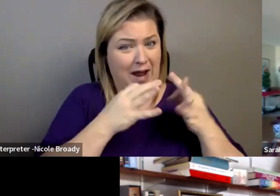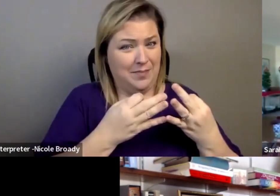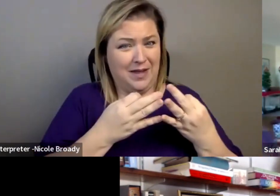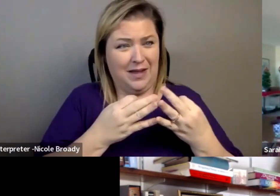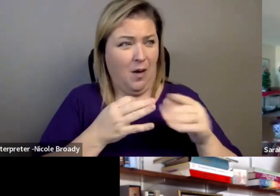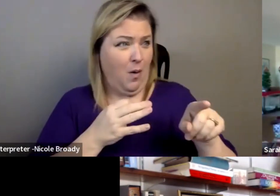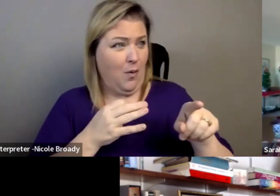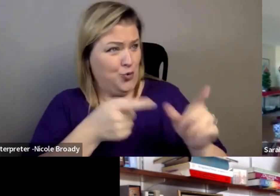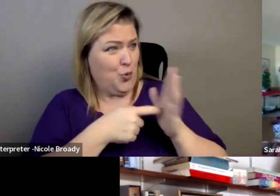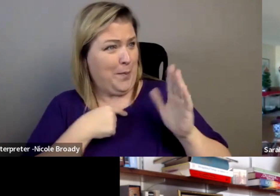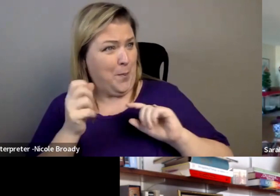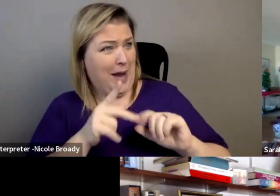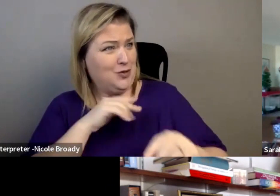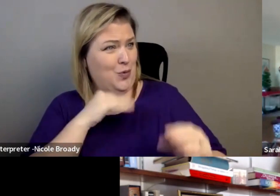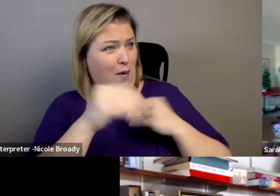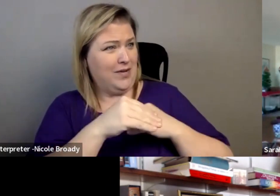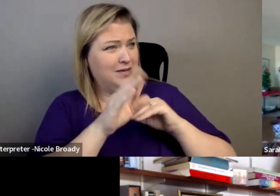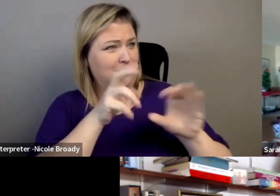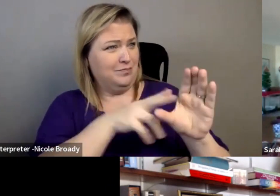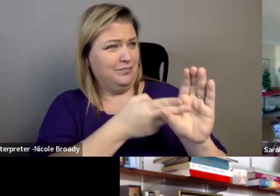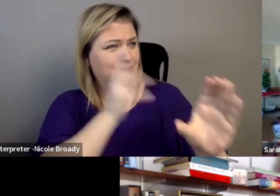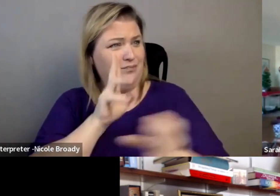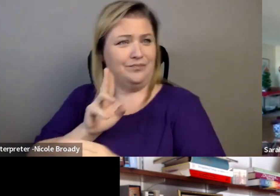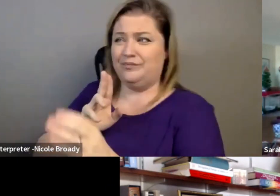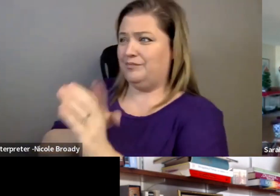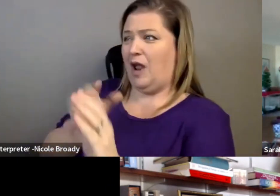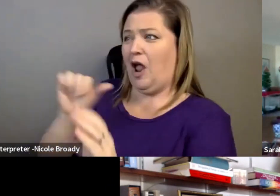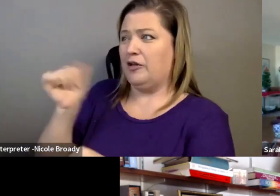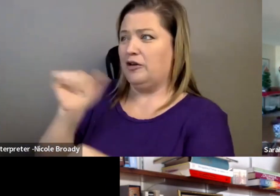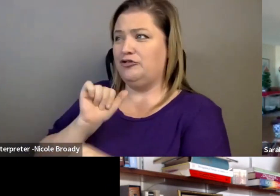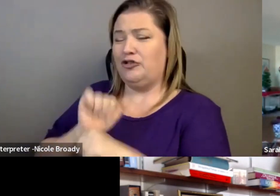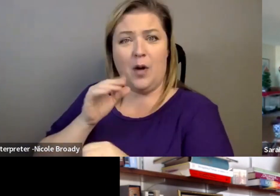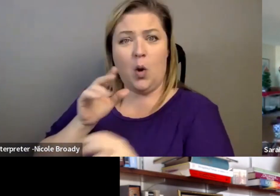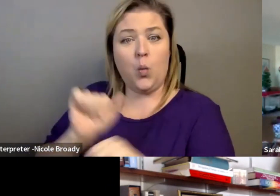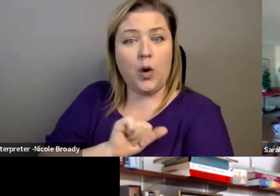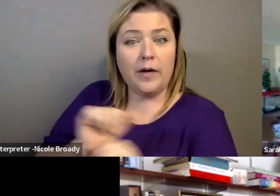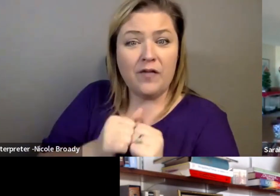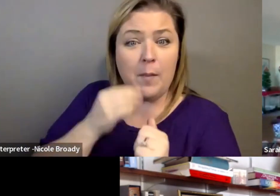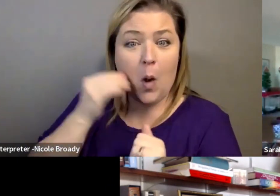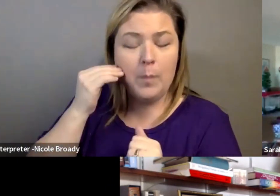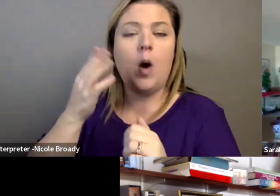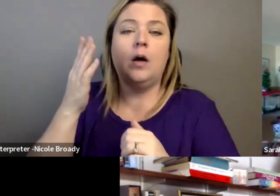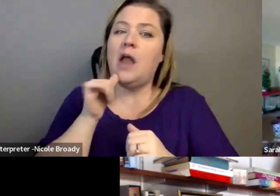back into the office to one that is at home, not just because of safety, because we are, you